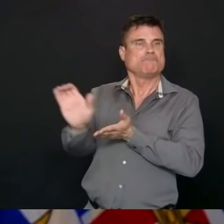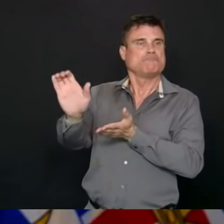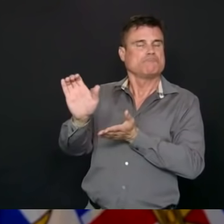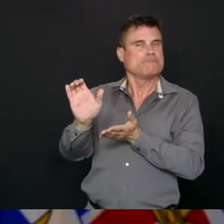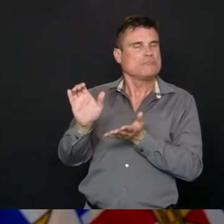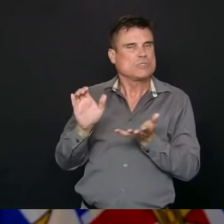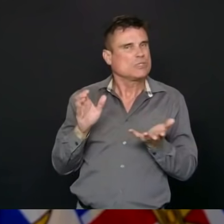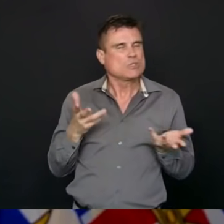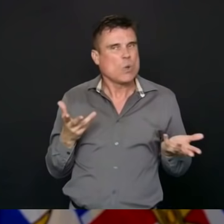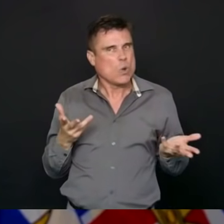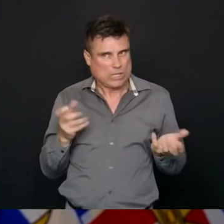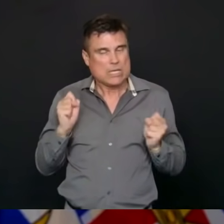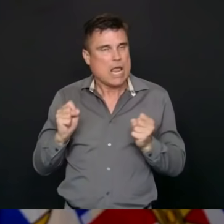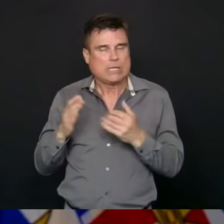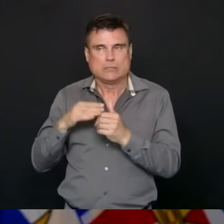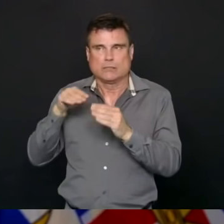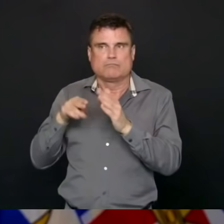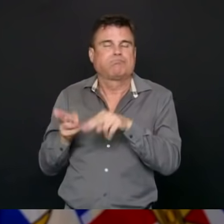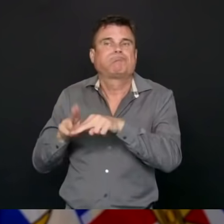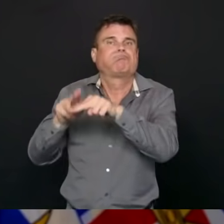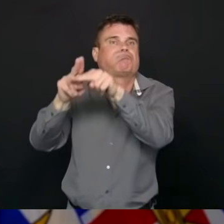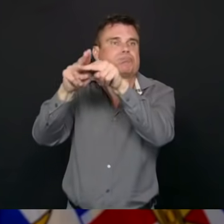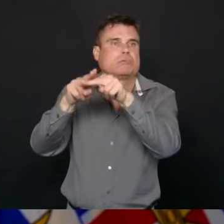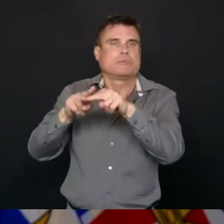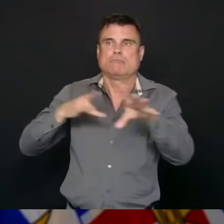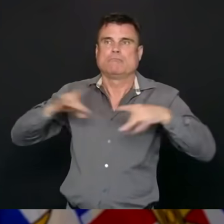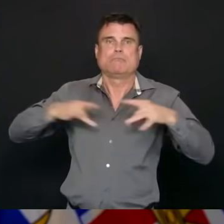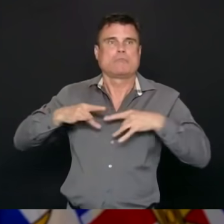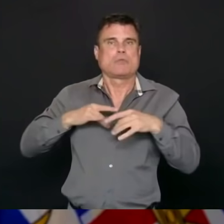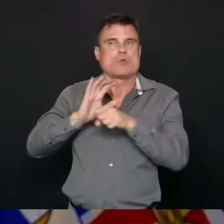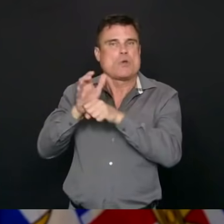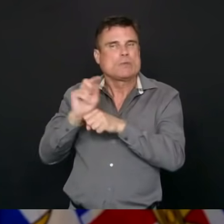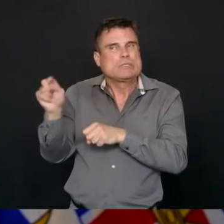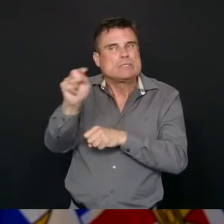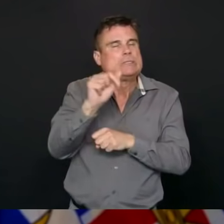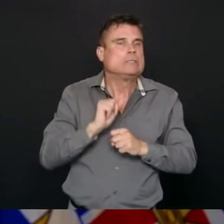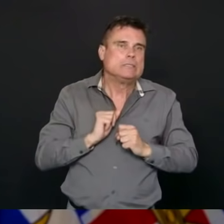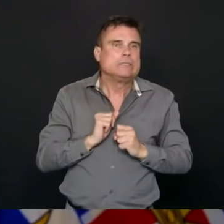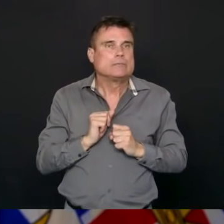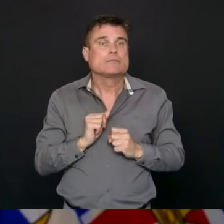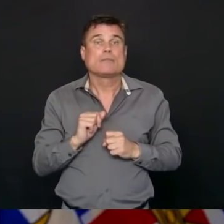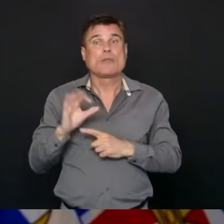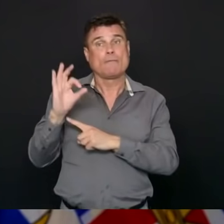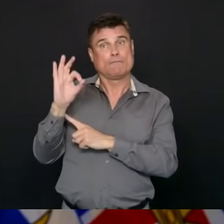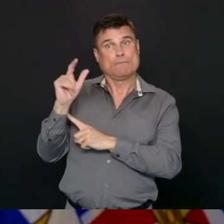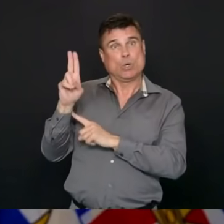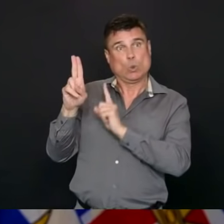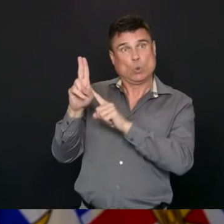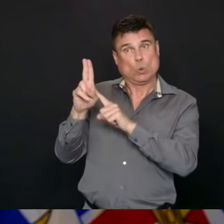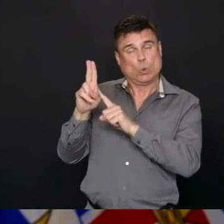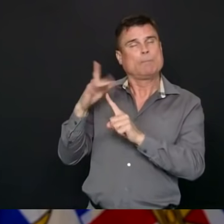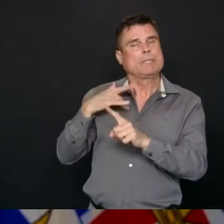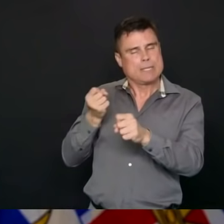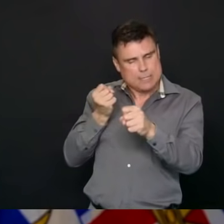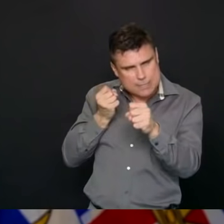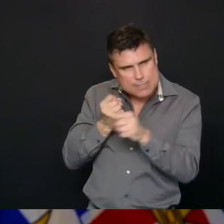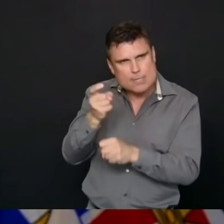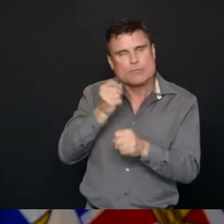Other things I know is influenza season comes every year and we expect that this fall.